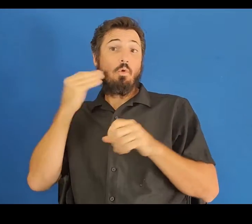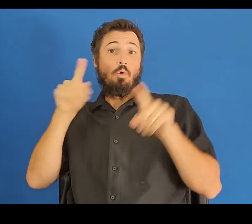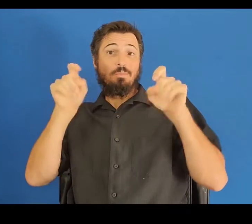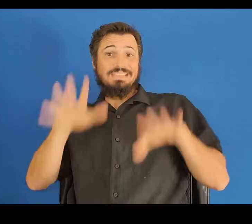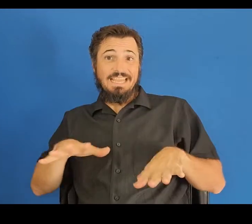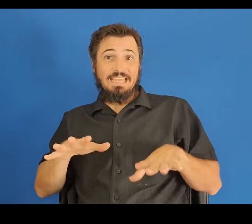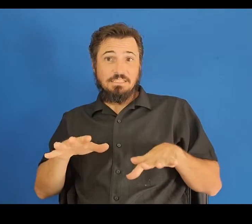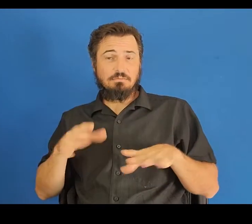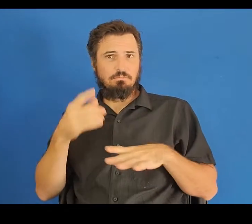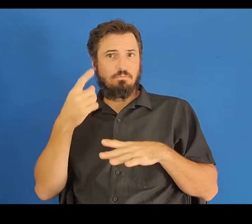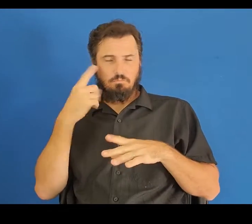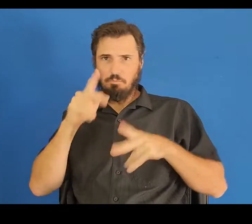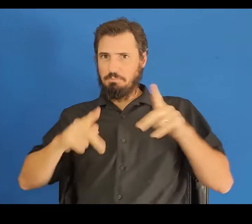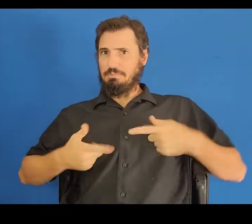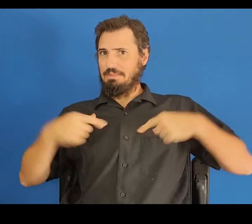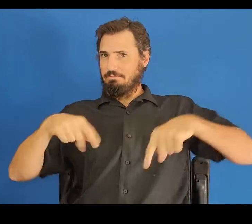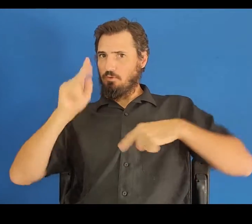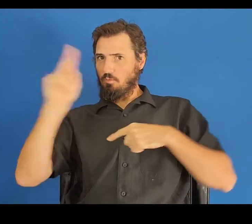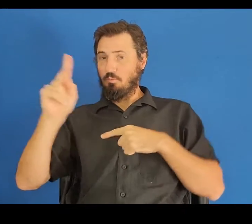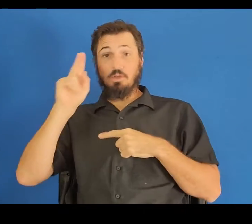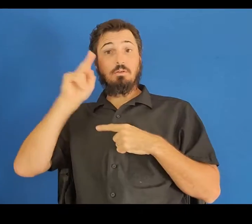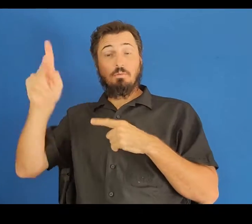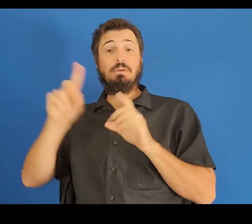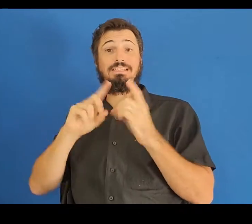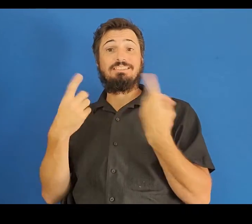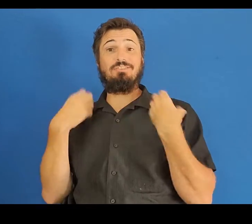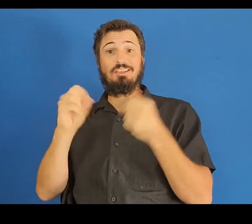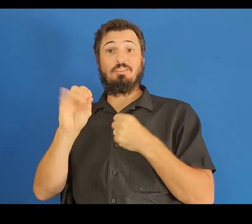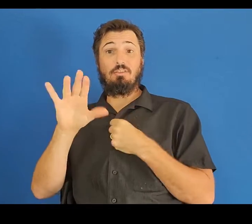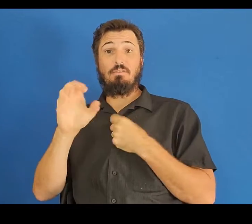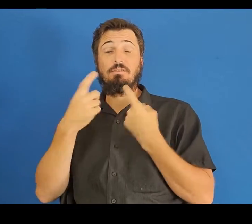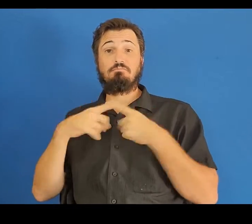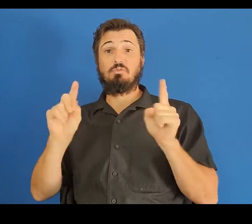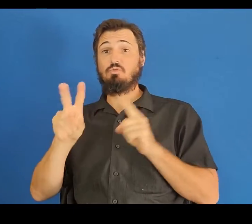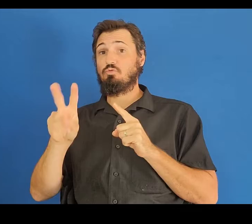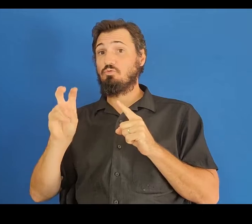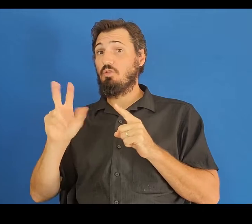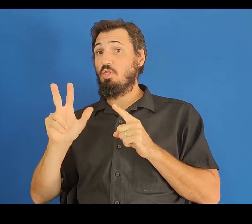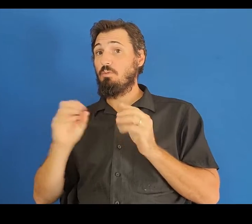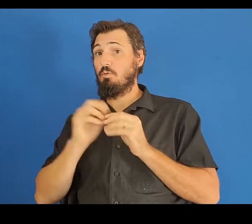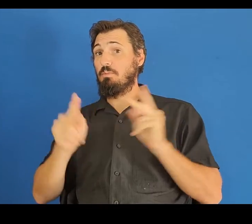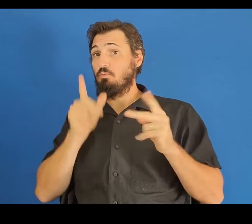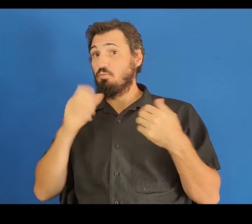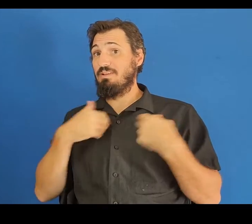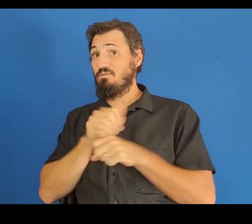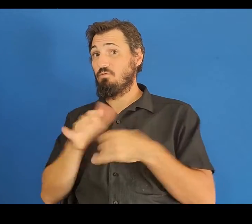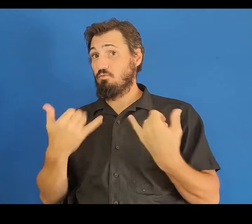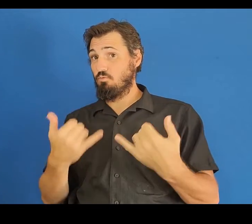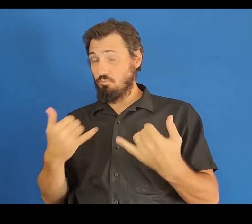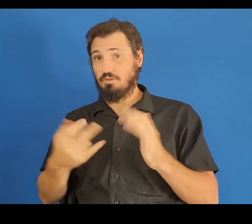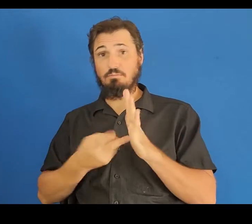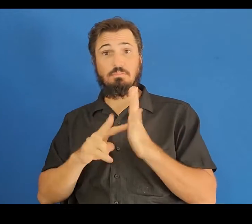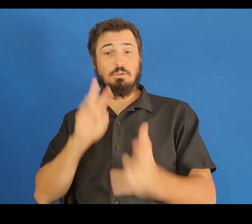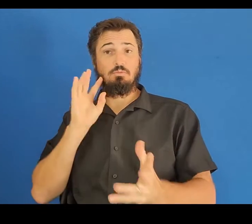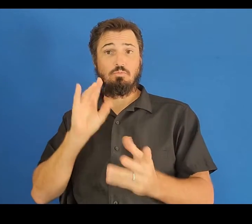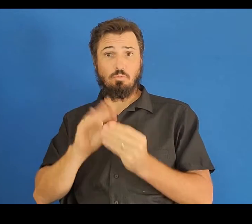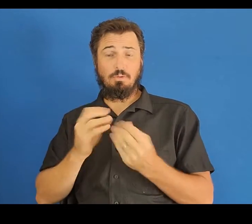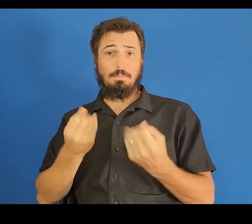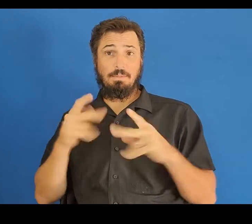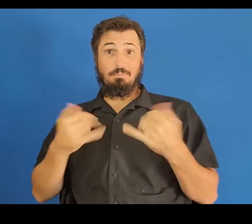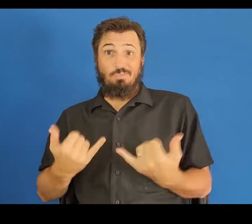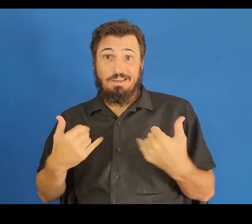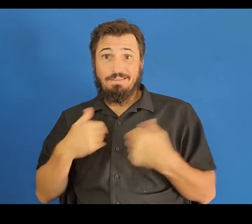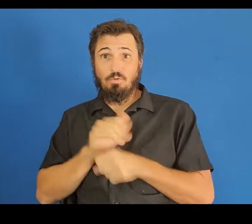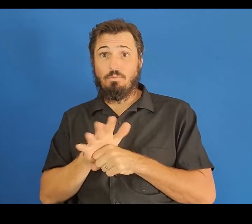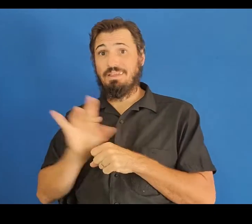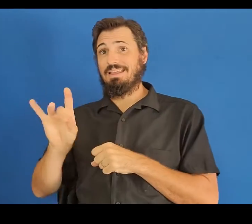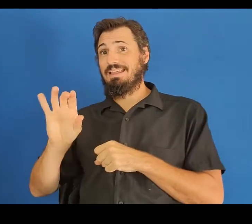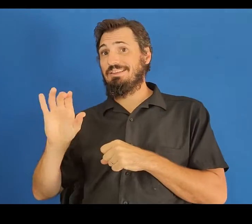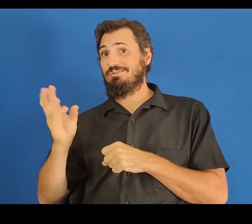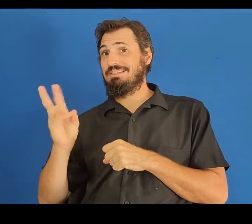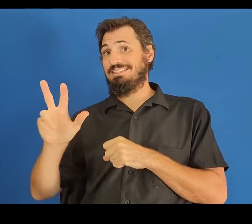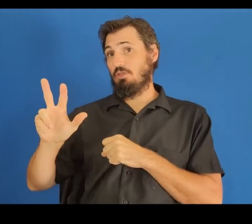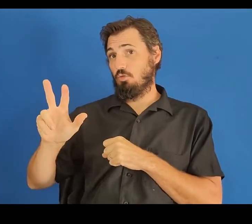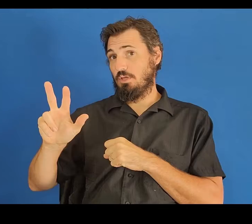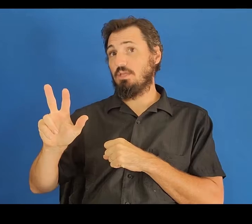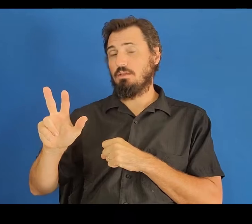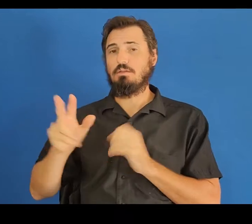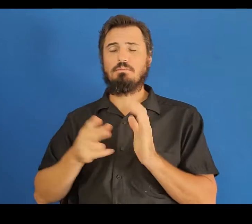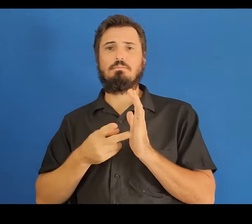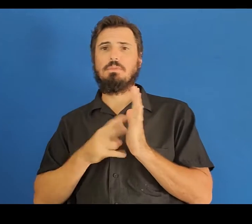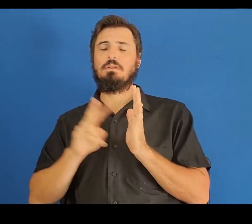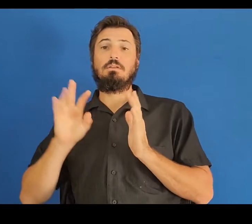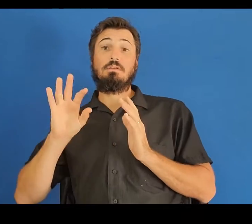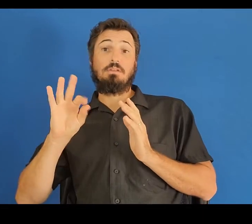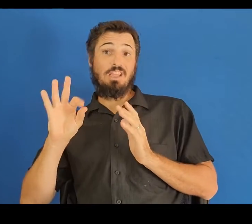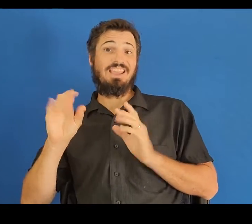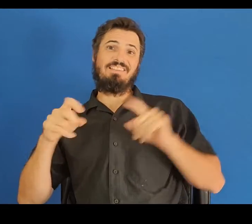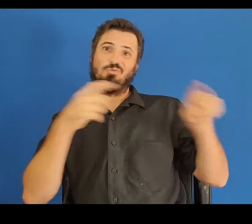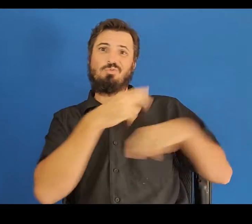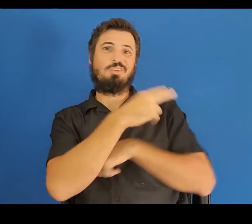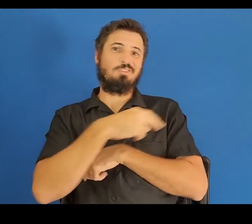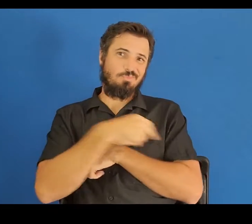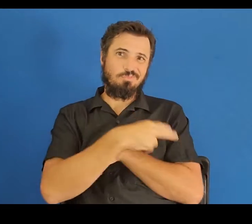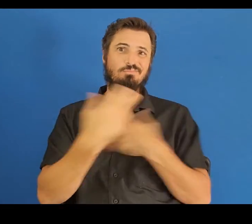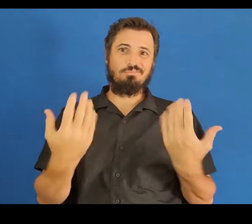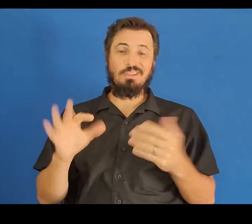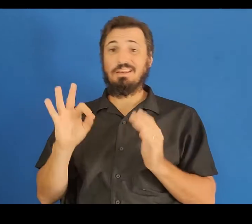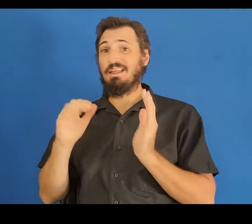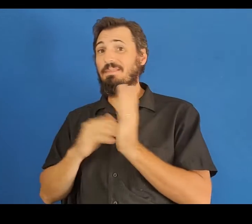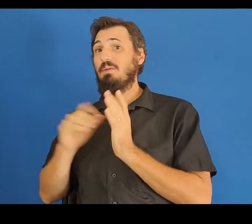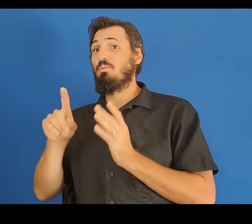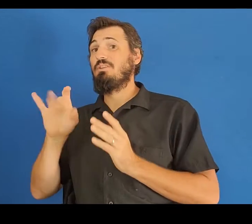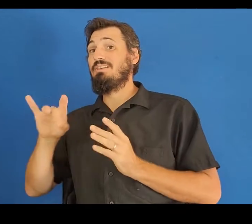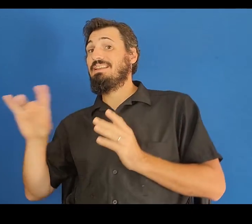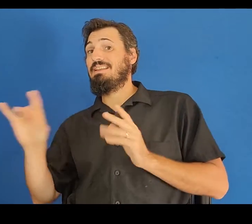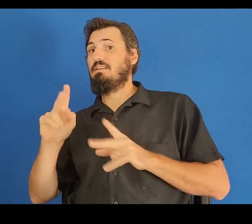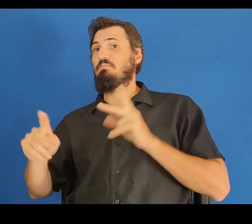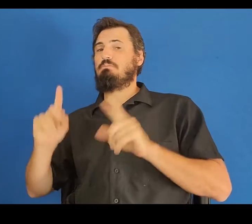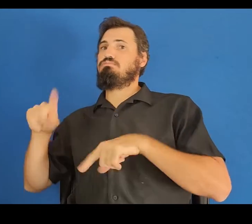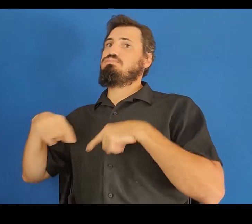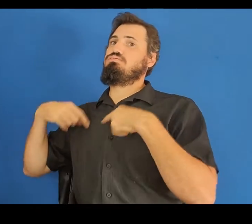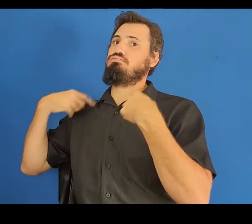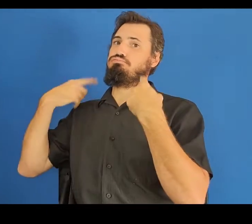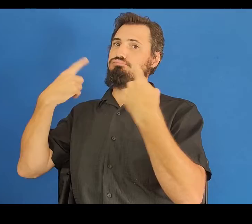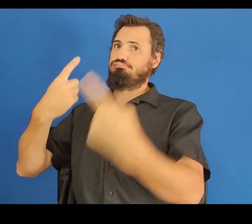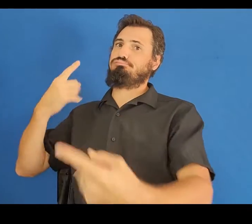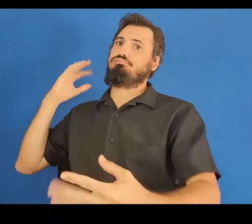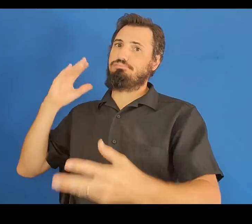The Kaua‘i District Health Office announced 203 new cases of COVID-19 today, bringing the number of active cases to 863, with nine hospitalized, and 9,188 cumulative cases. Over the past